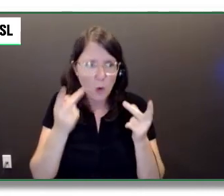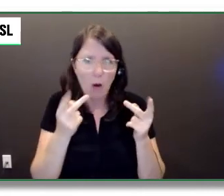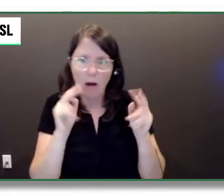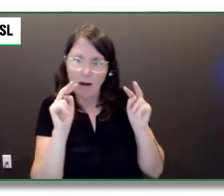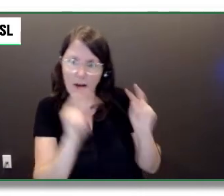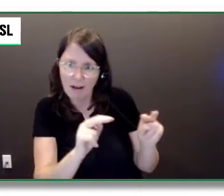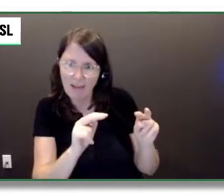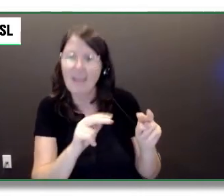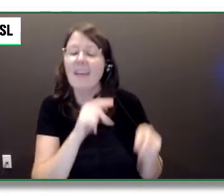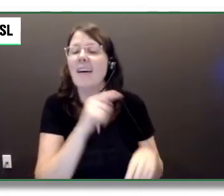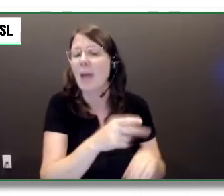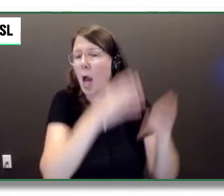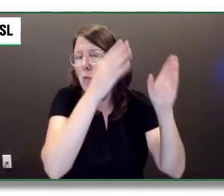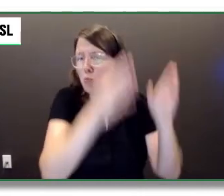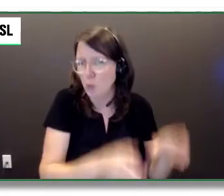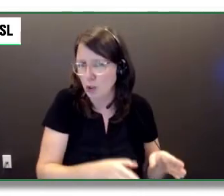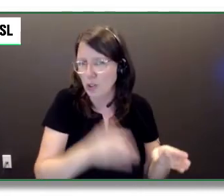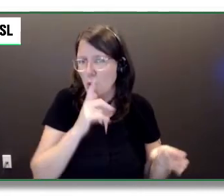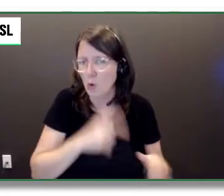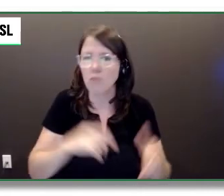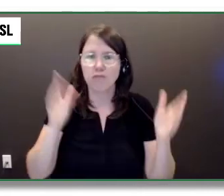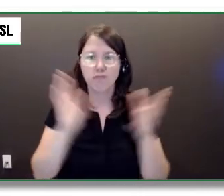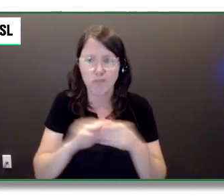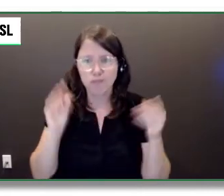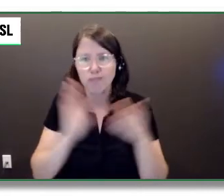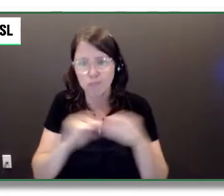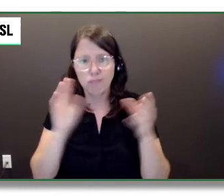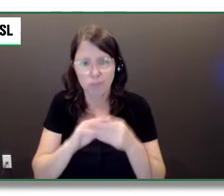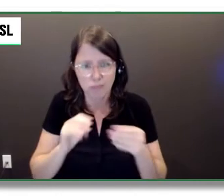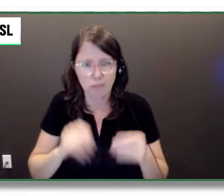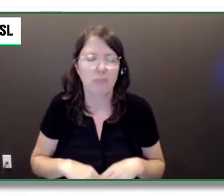is a documentary series I really love called - Our Planet.